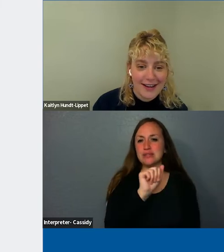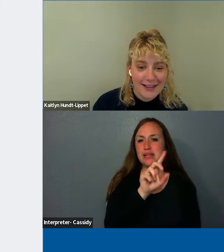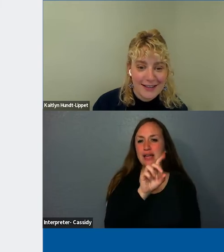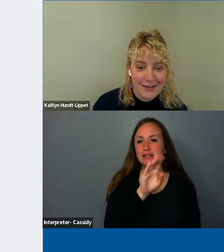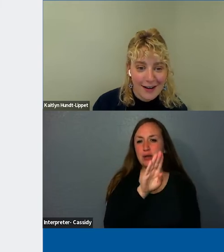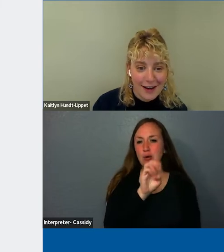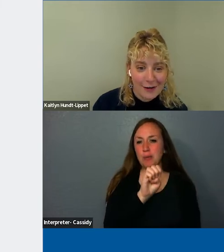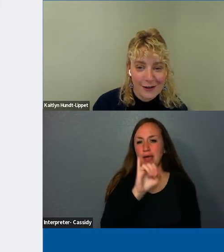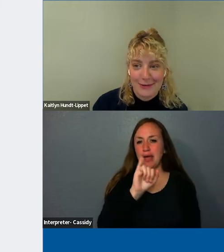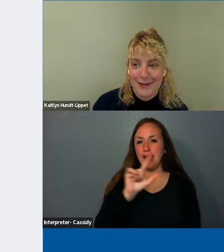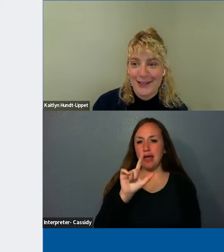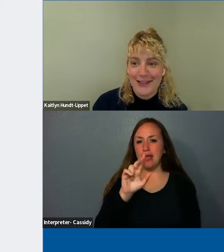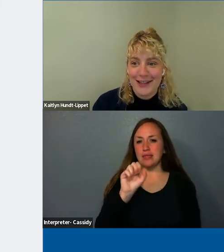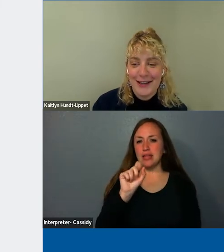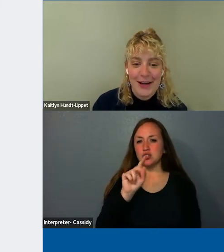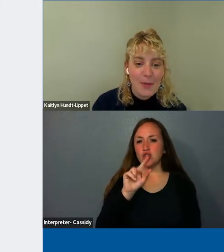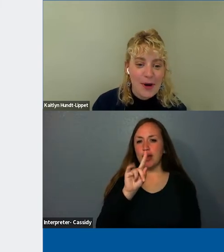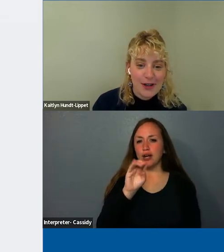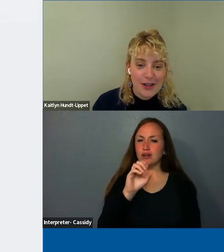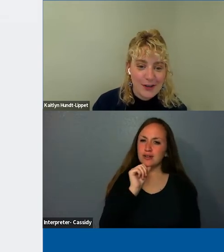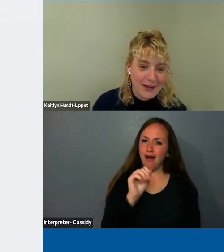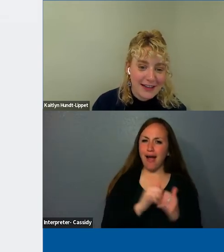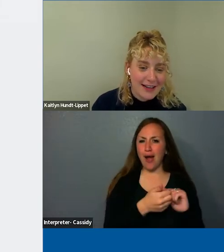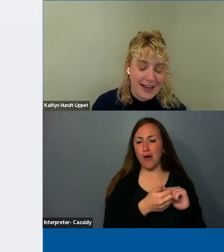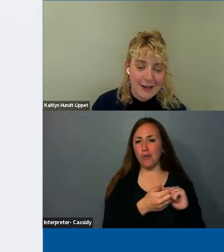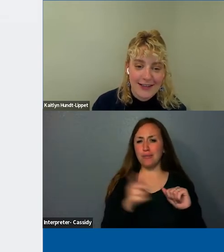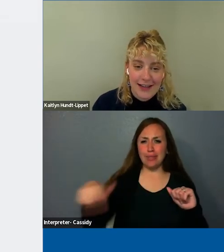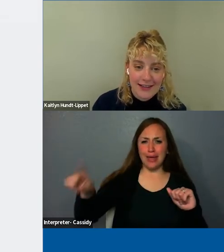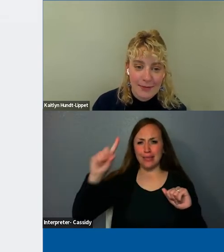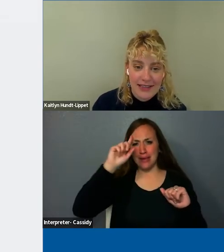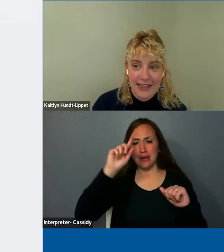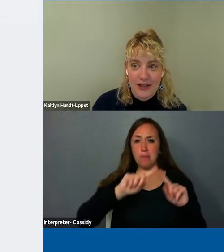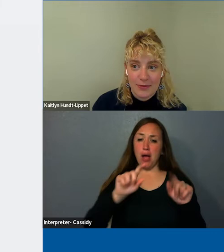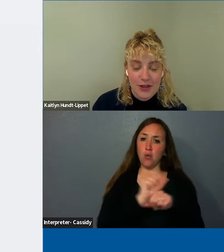that is not how you're supposed to use it, but it works for me, and it allows that customization,